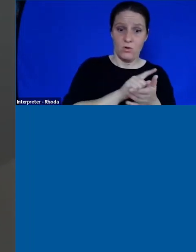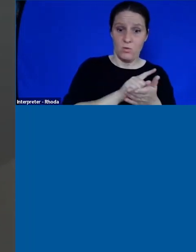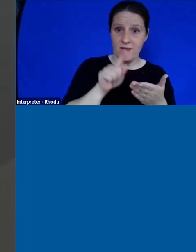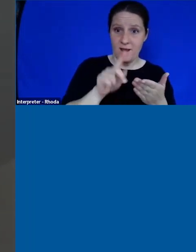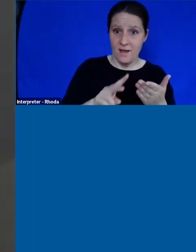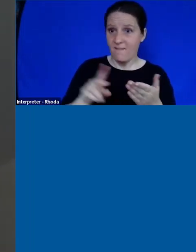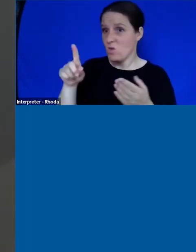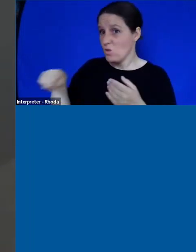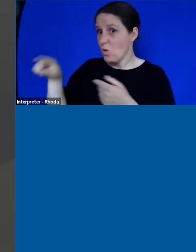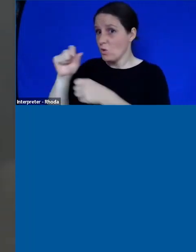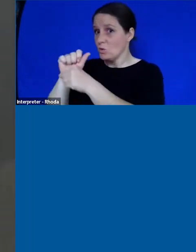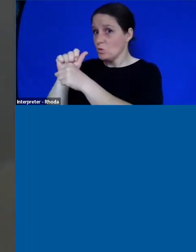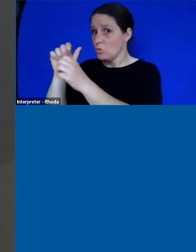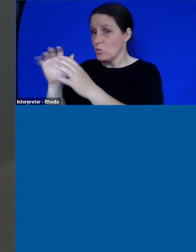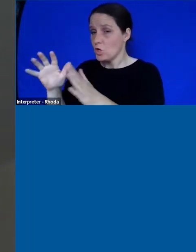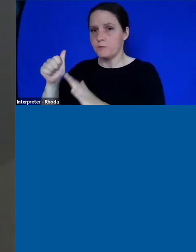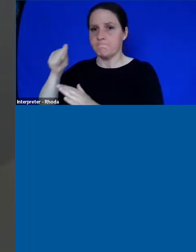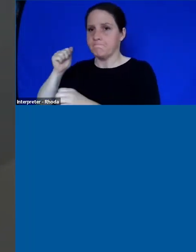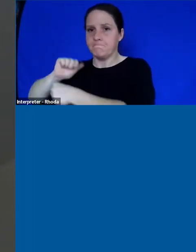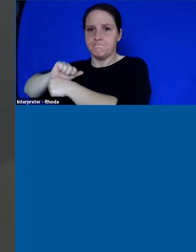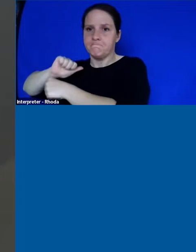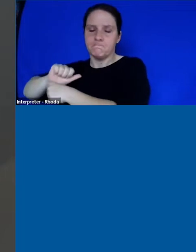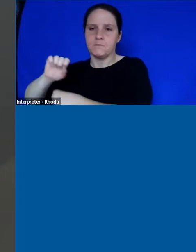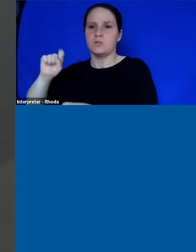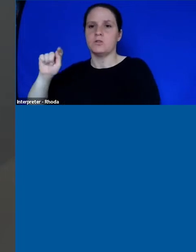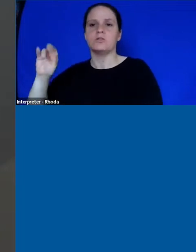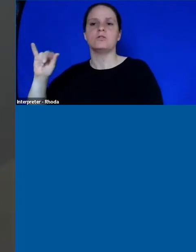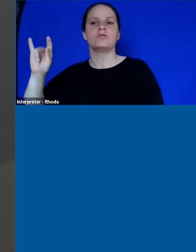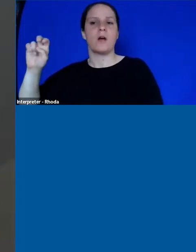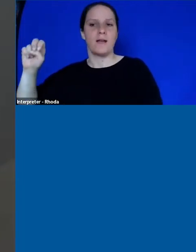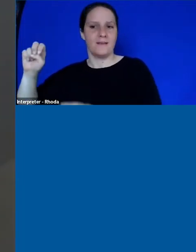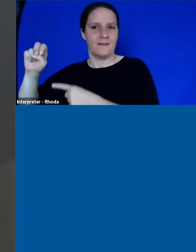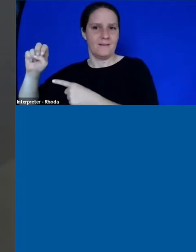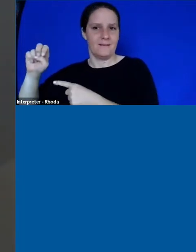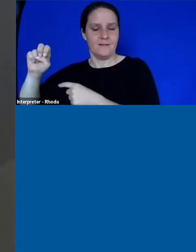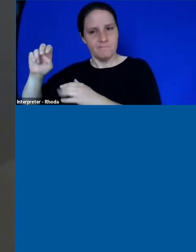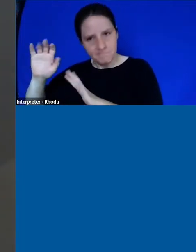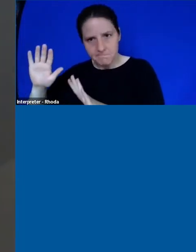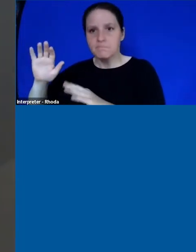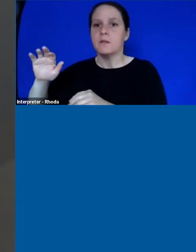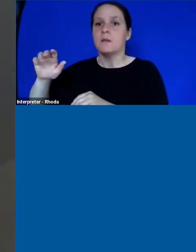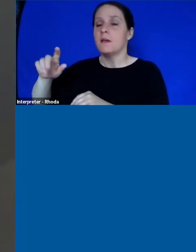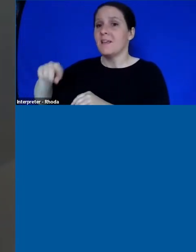and you were not able to get a grocery delivery to save your life because they were poorly paid